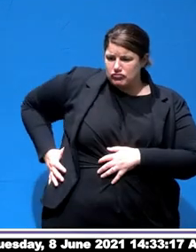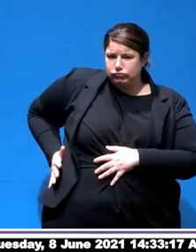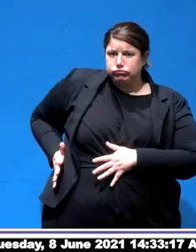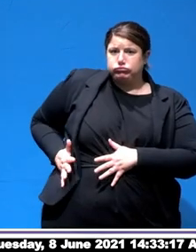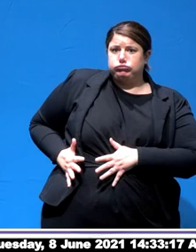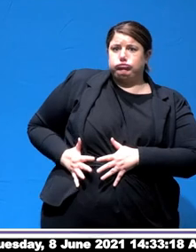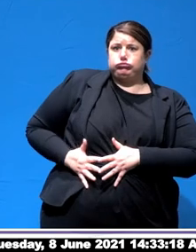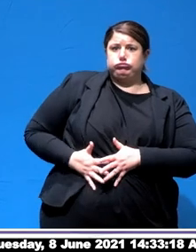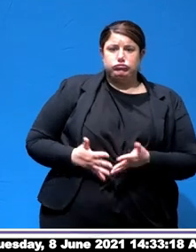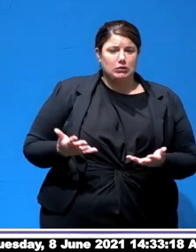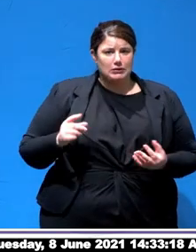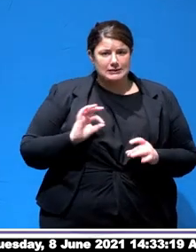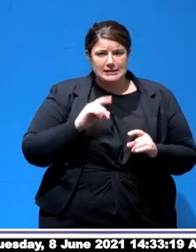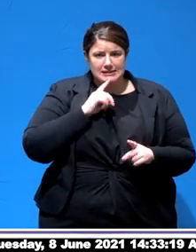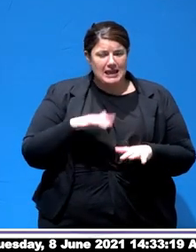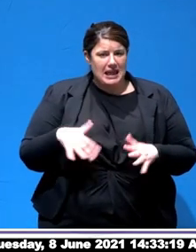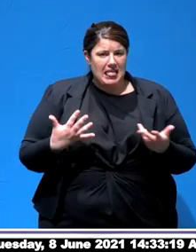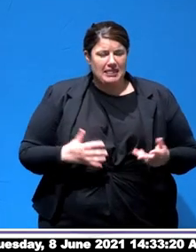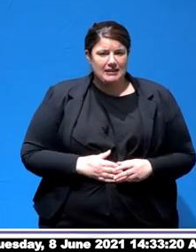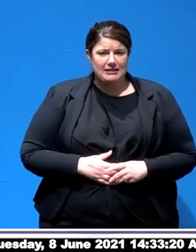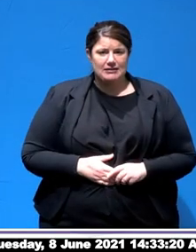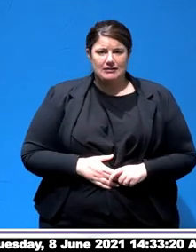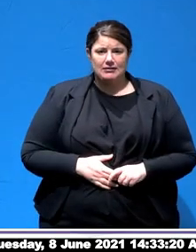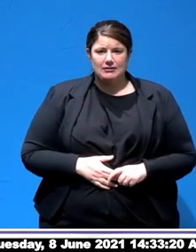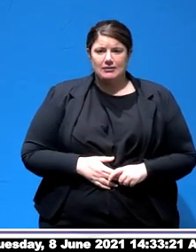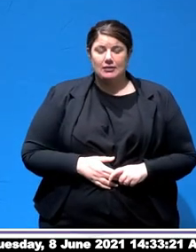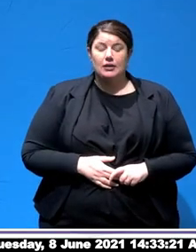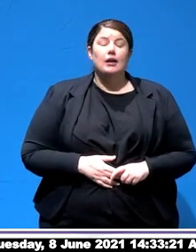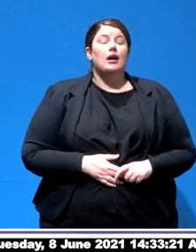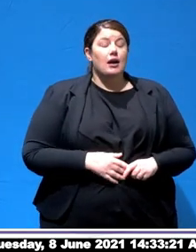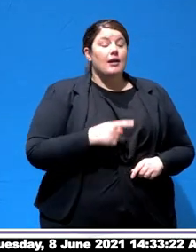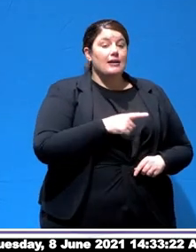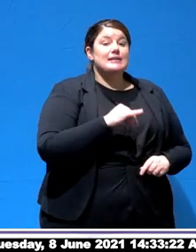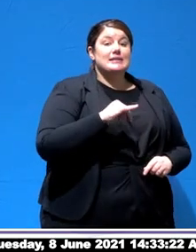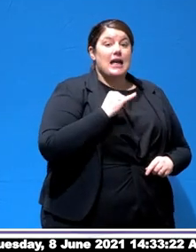No, no, the staff, when they do their RiskMan reports, give a